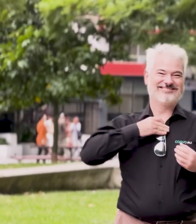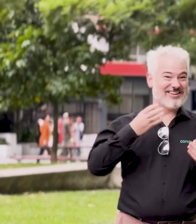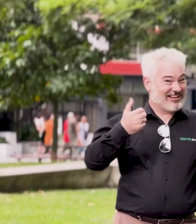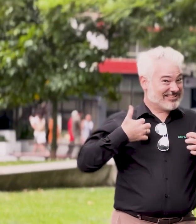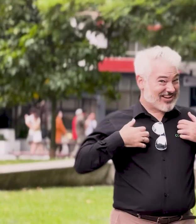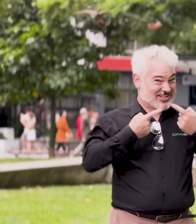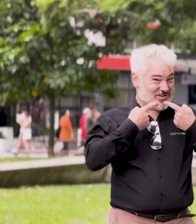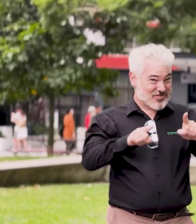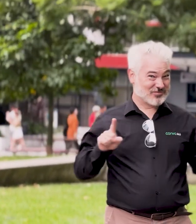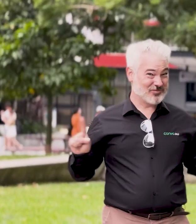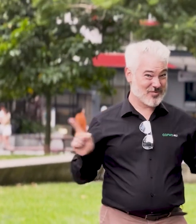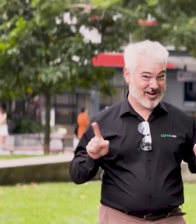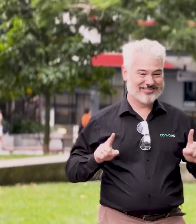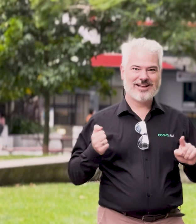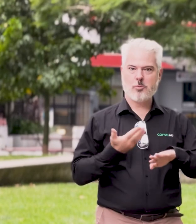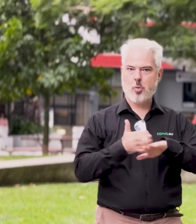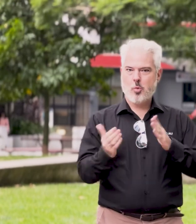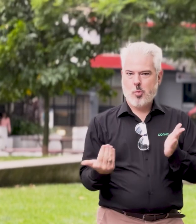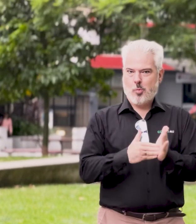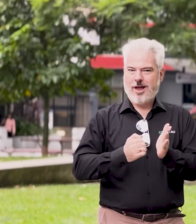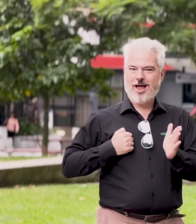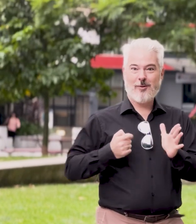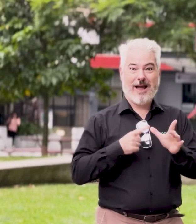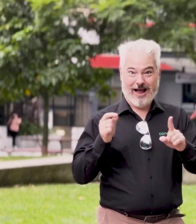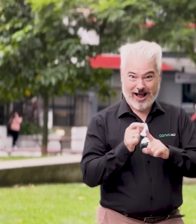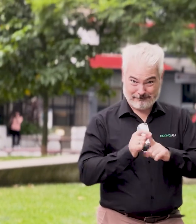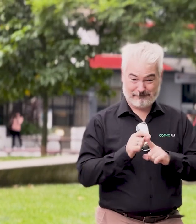We are excited to introduce a new feature in our app